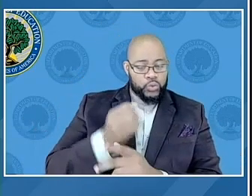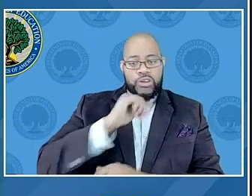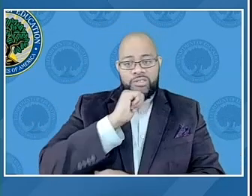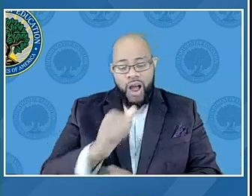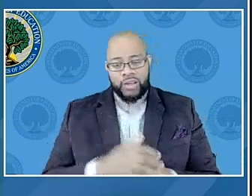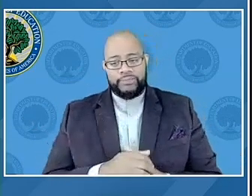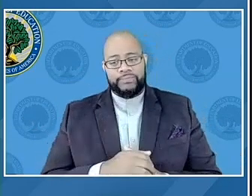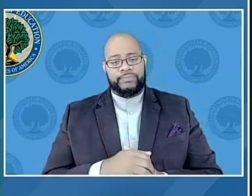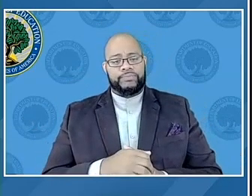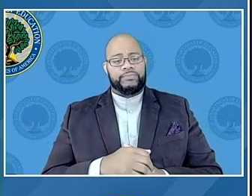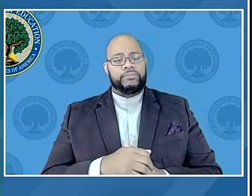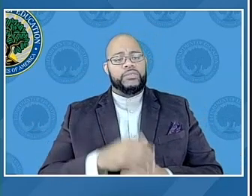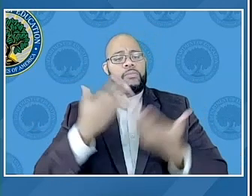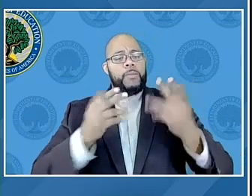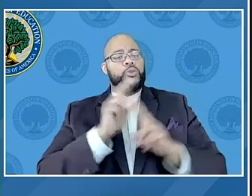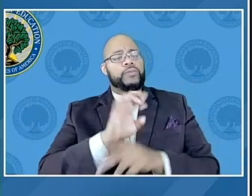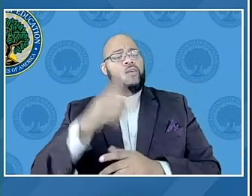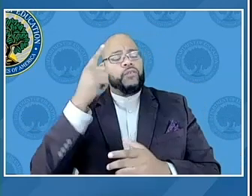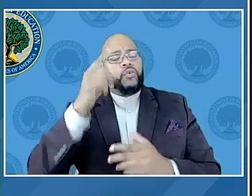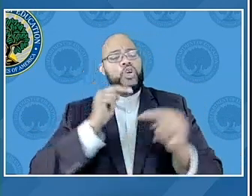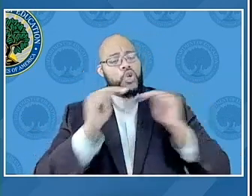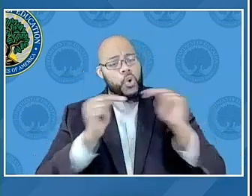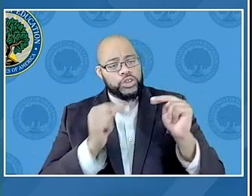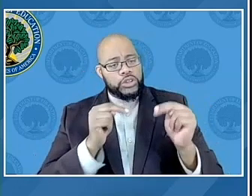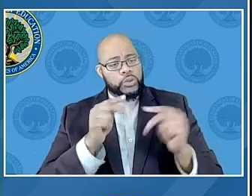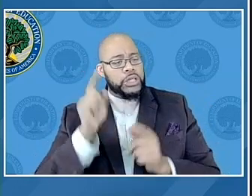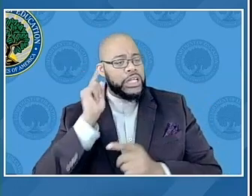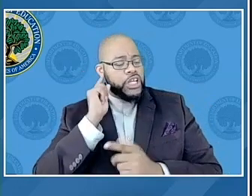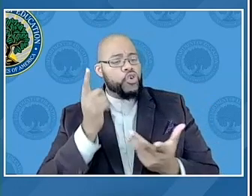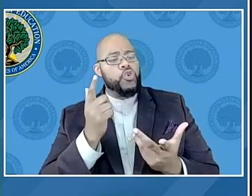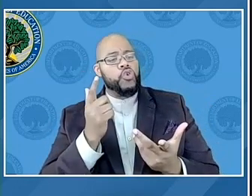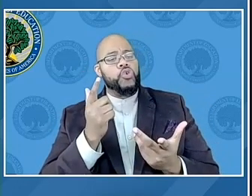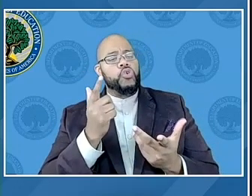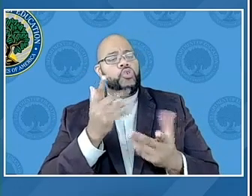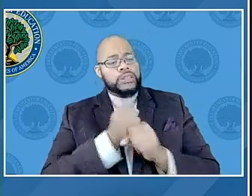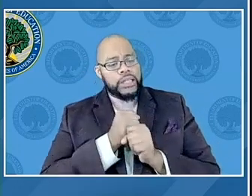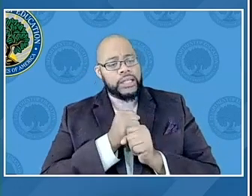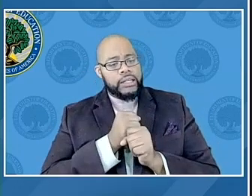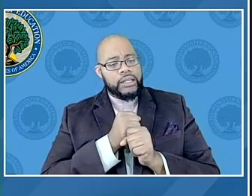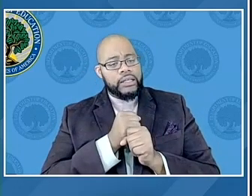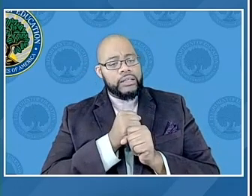It'd probably be useful for the negotiators to hear, sort of, and receive a sort of a financial overview of the